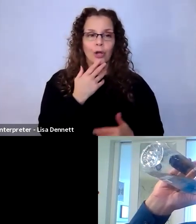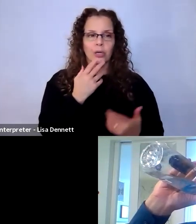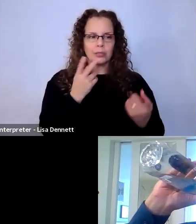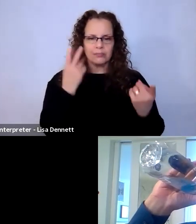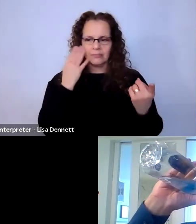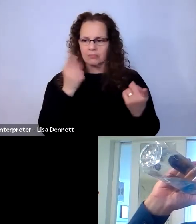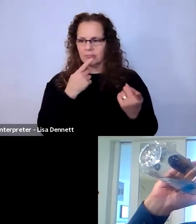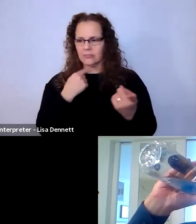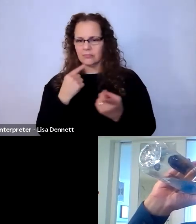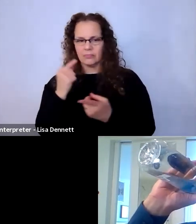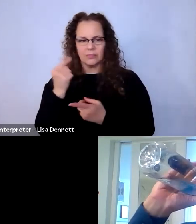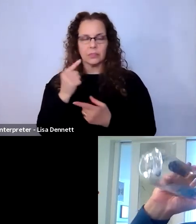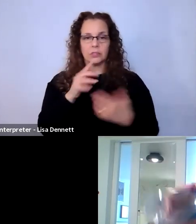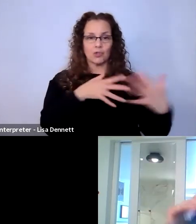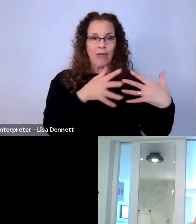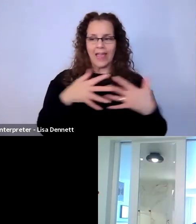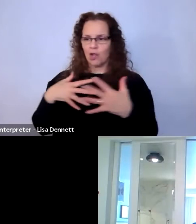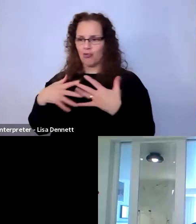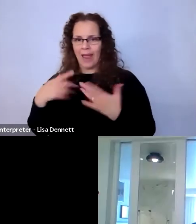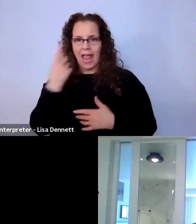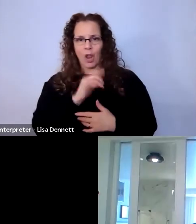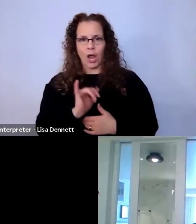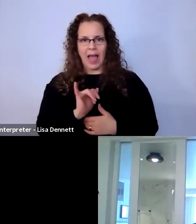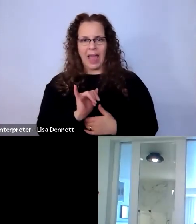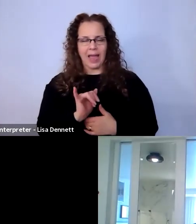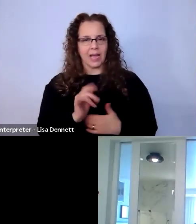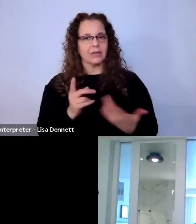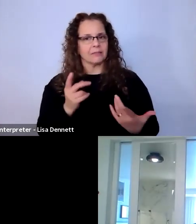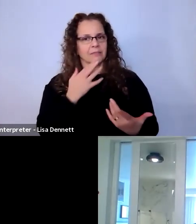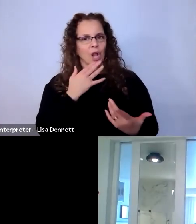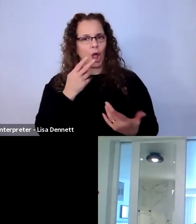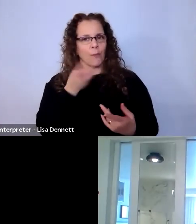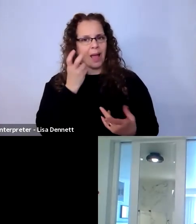Is Gray and Gray, so making sure to improve the expertise of the people